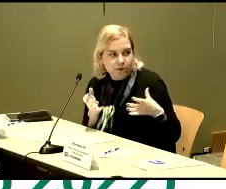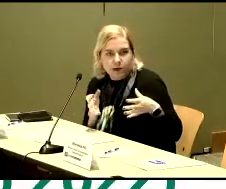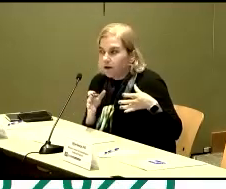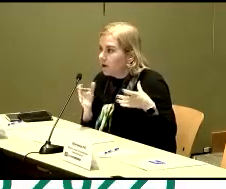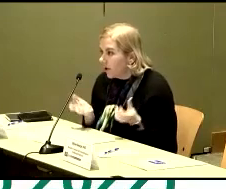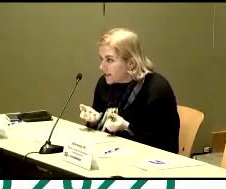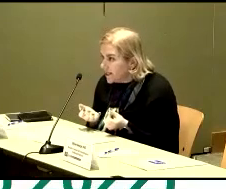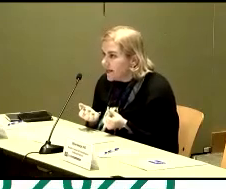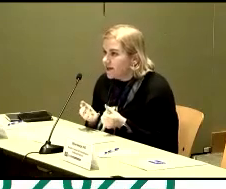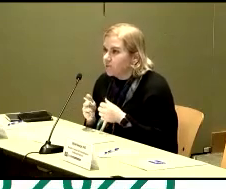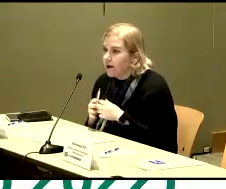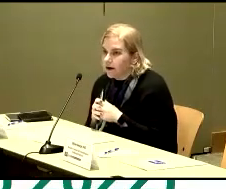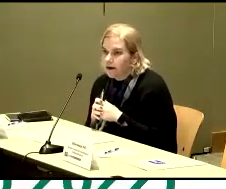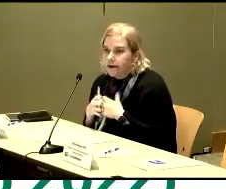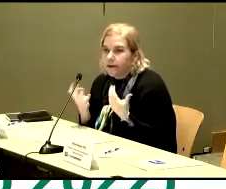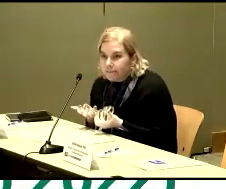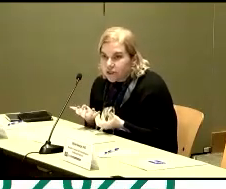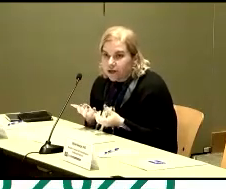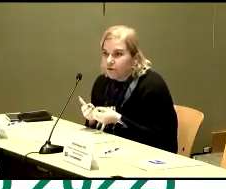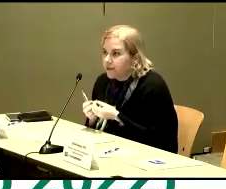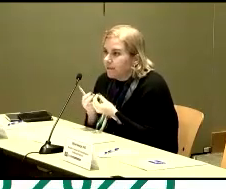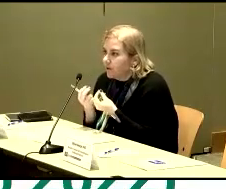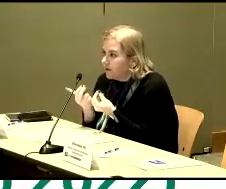with our grantees where, you know, in Michigan, for example,